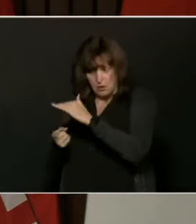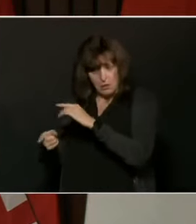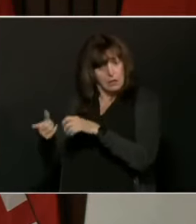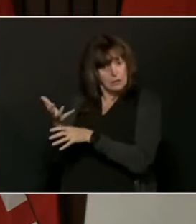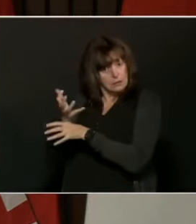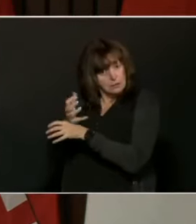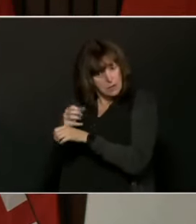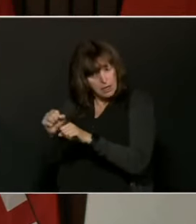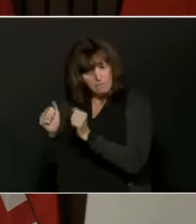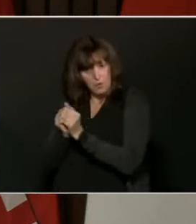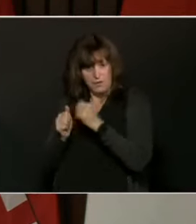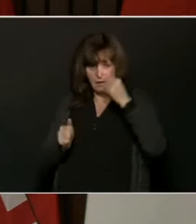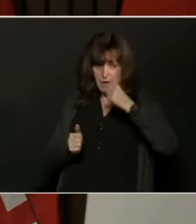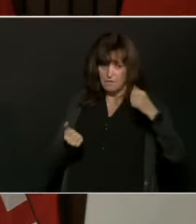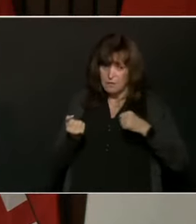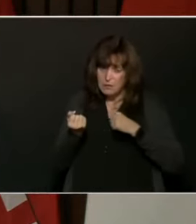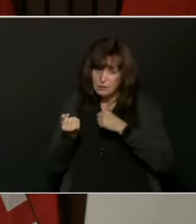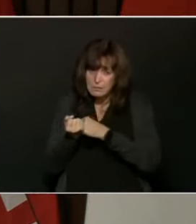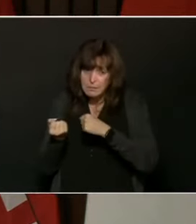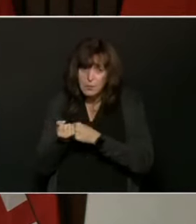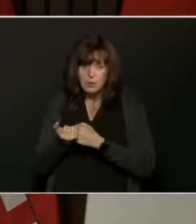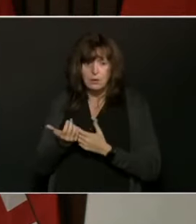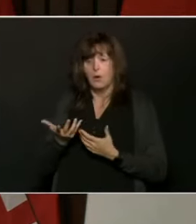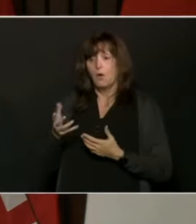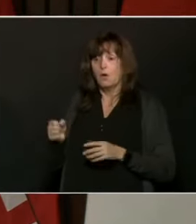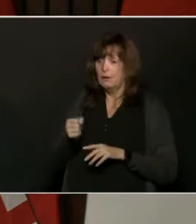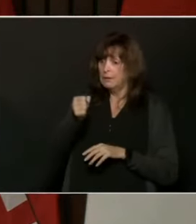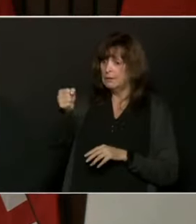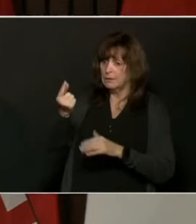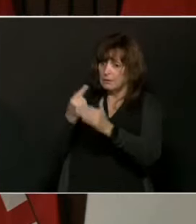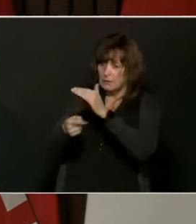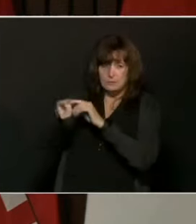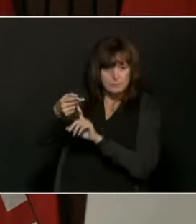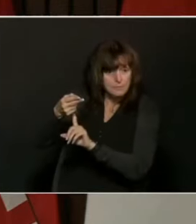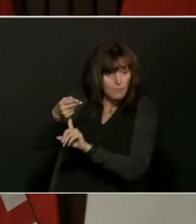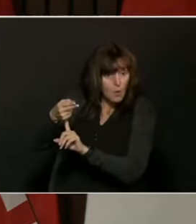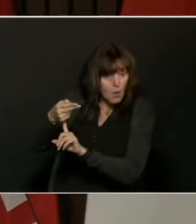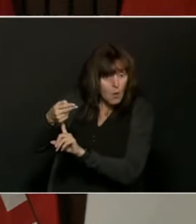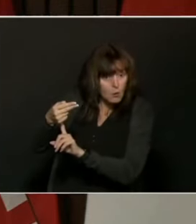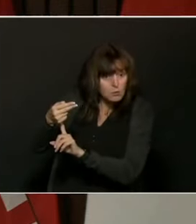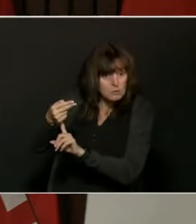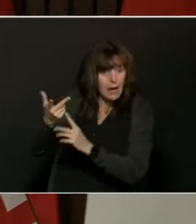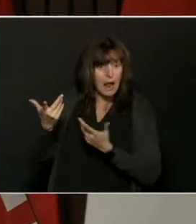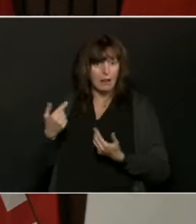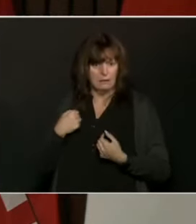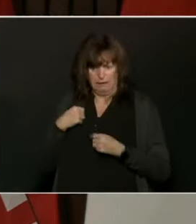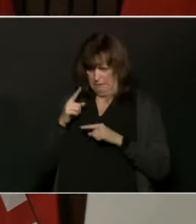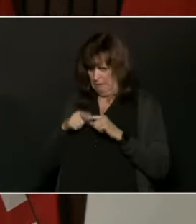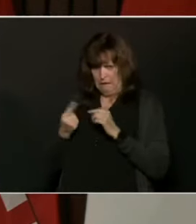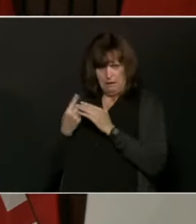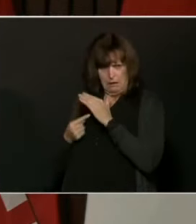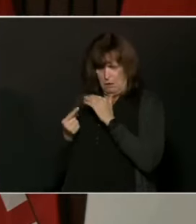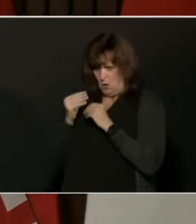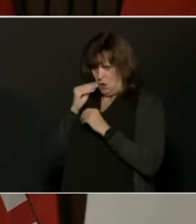ISSUES ABOUT SAFE ISOLATION, AND QUARANTINE, SO THE ABILITY TO